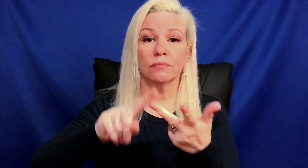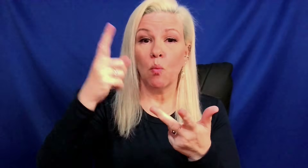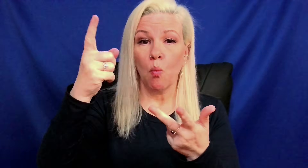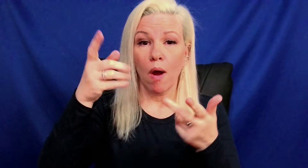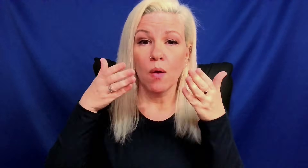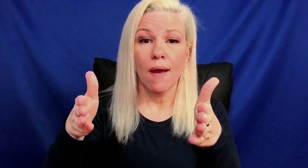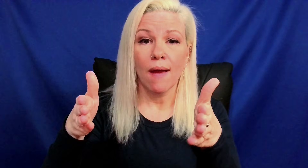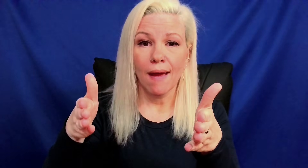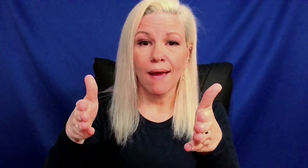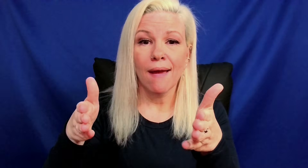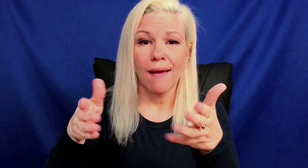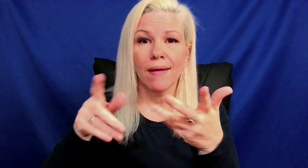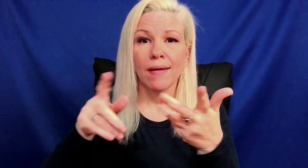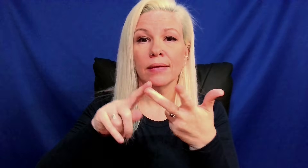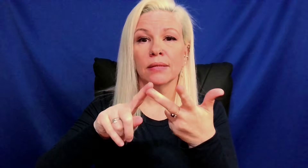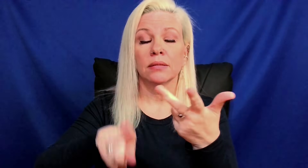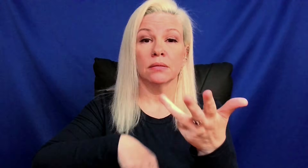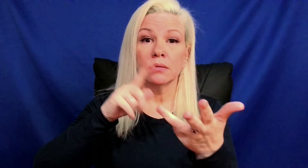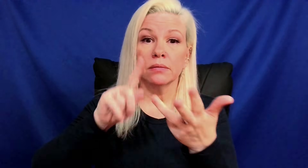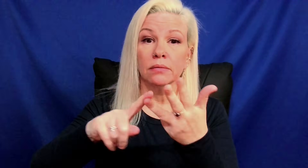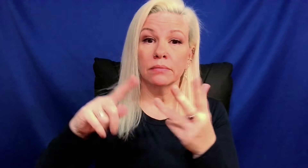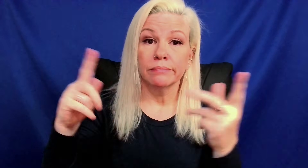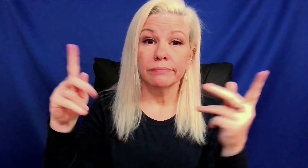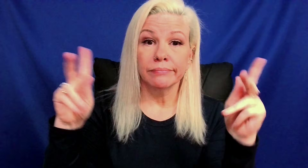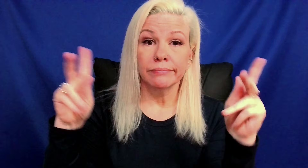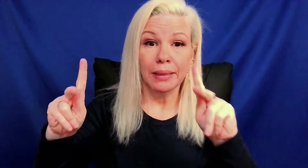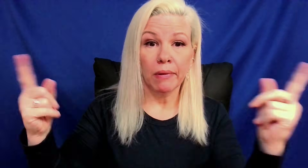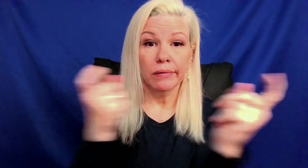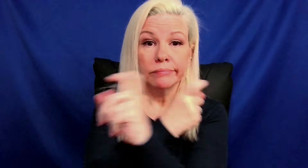pedestrians and tight urban navigation.